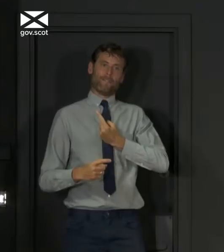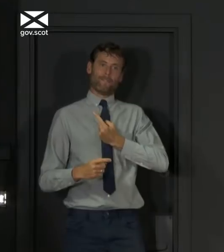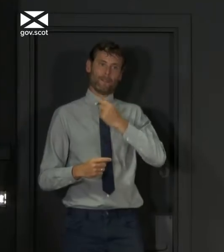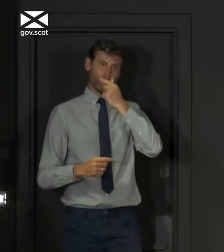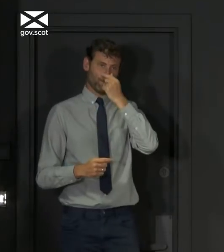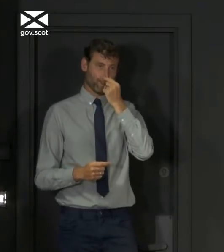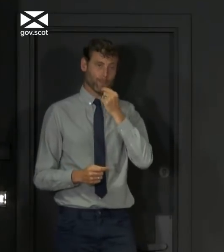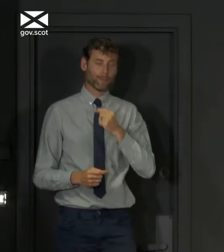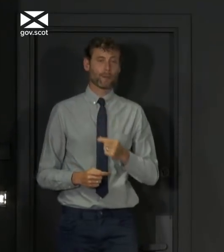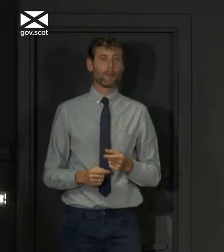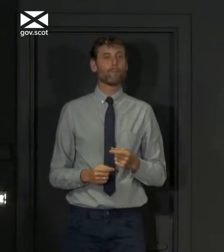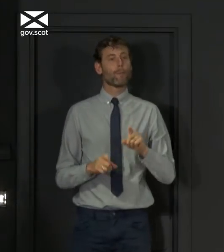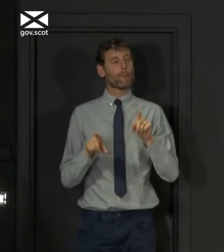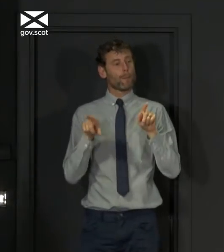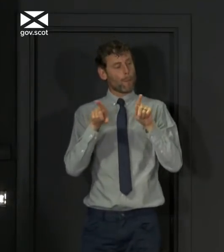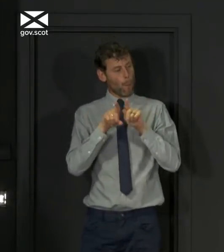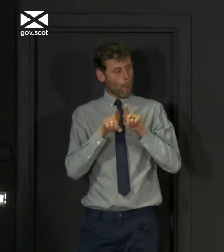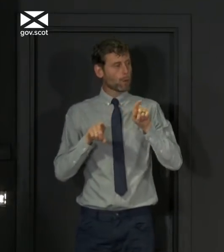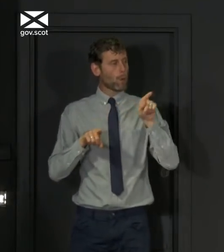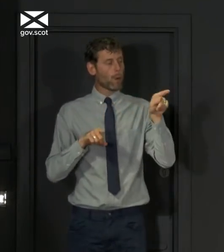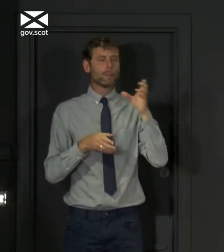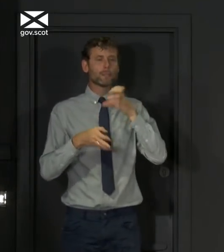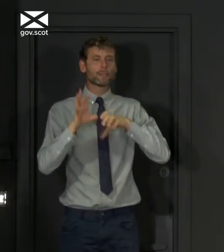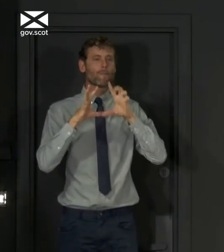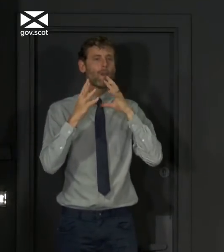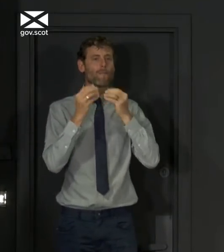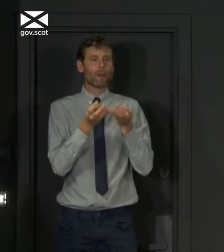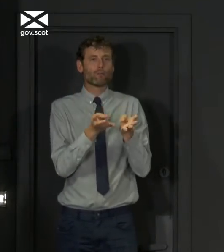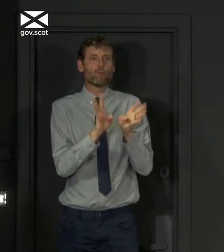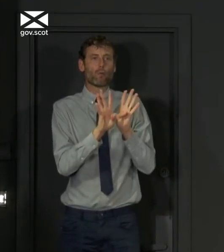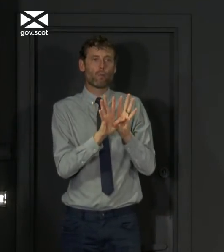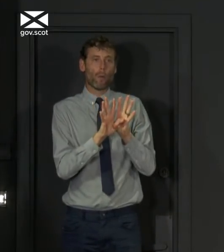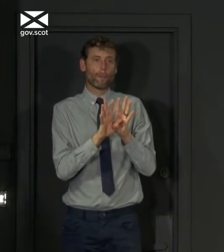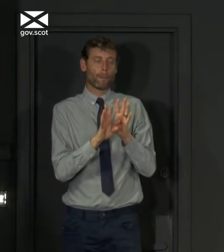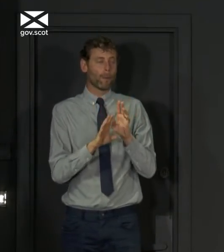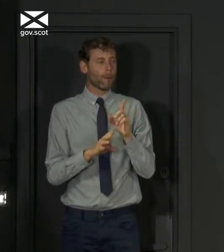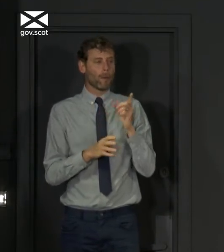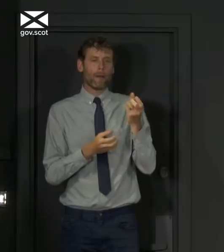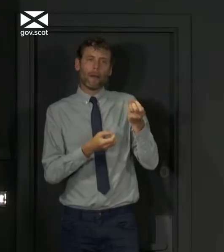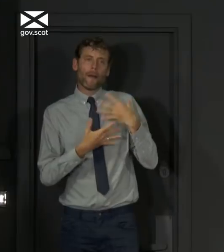from the Scientific Advisory Group on the issue of two metres and in what circumstances